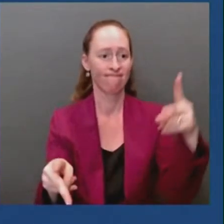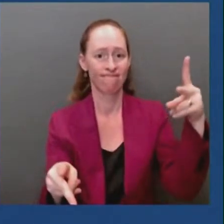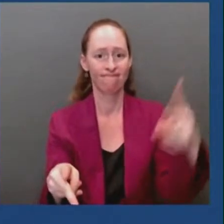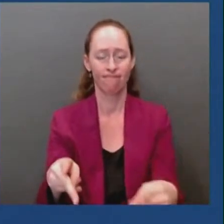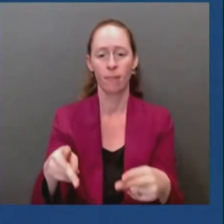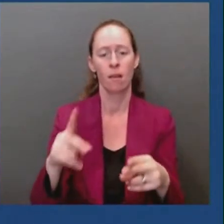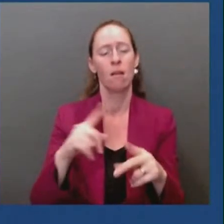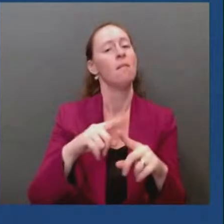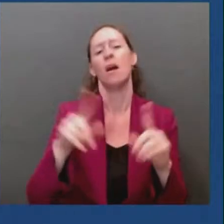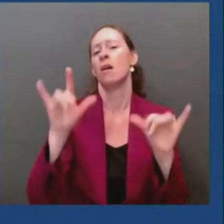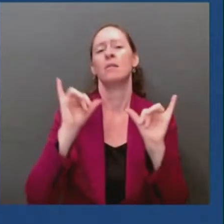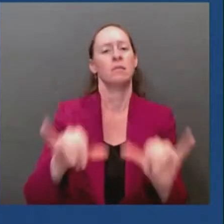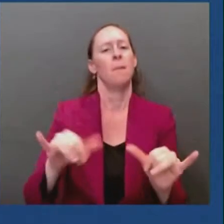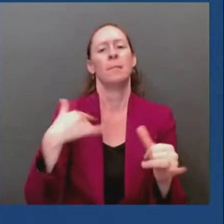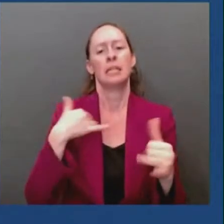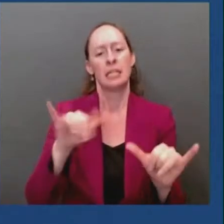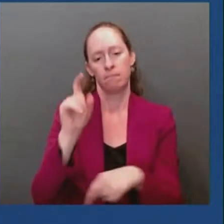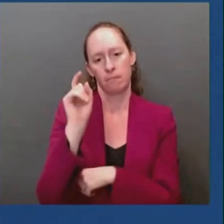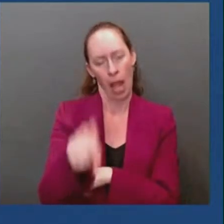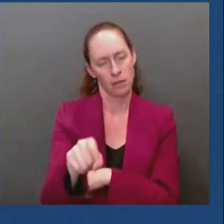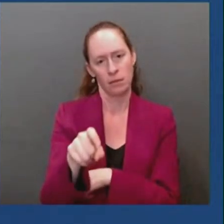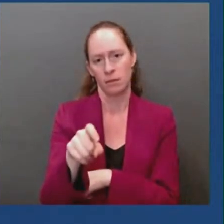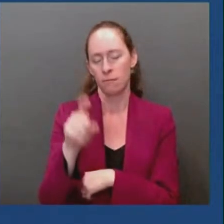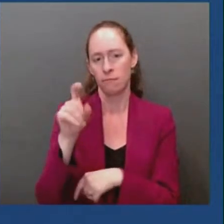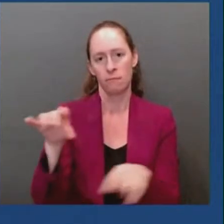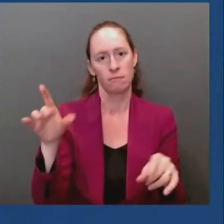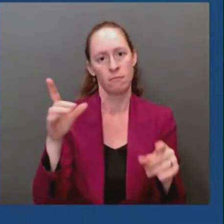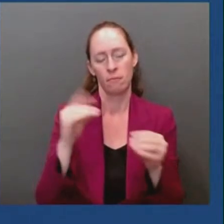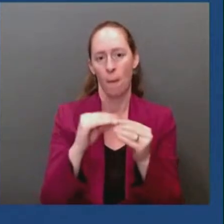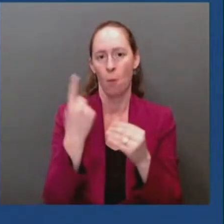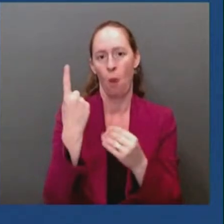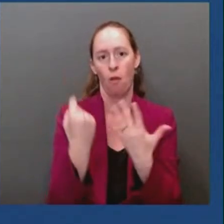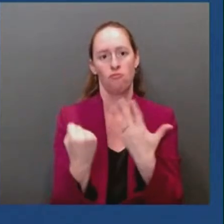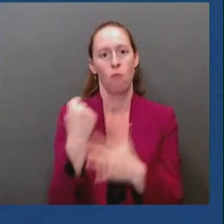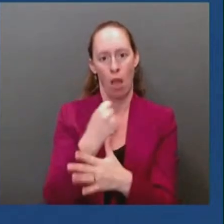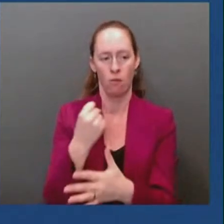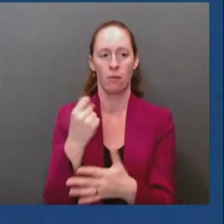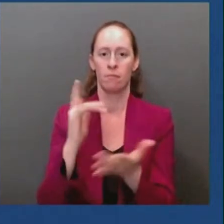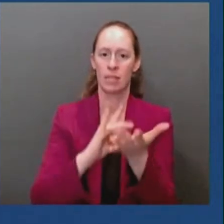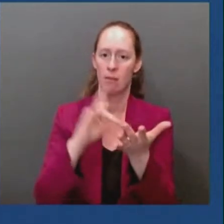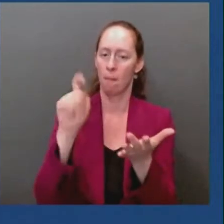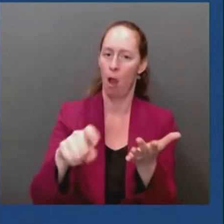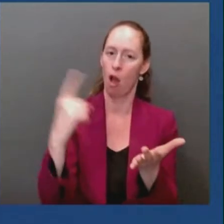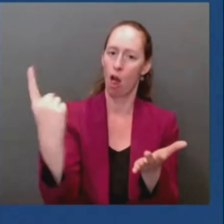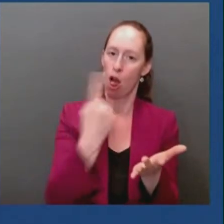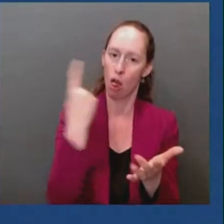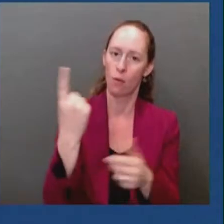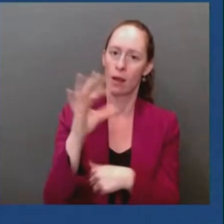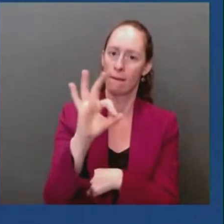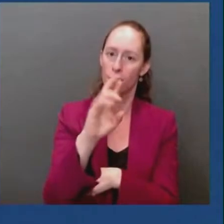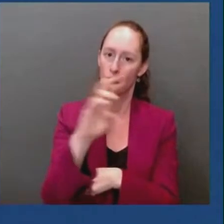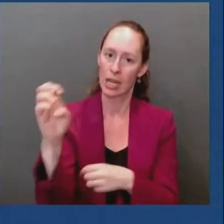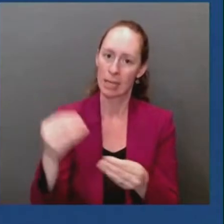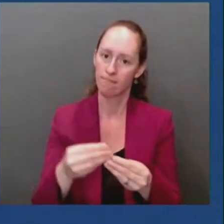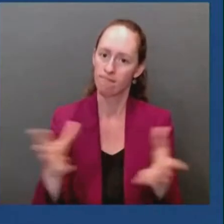DIFFICULT DECISIONS. OUR COMMITMENT IS TO APSLEY MAKE SURE THAT VACCINES AND